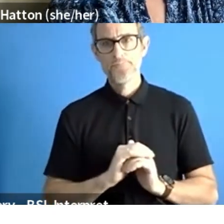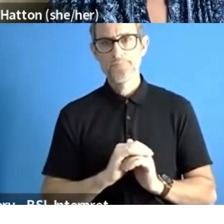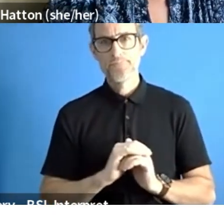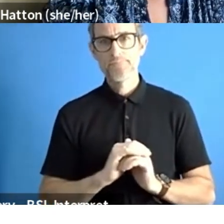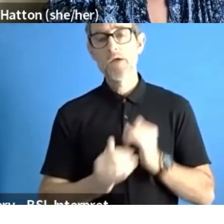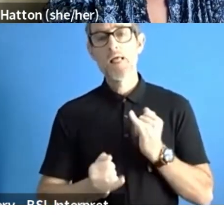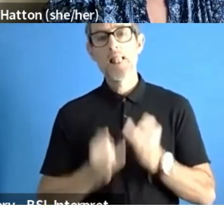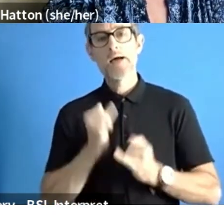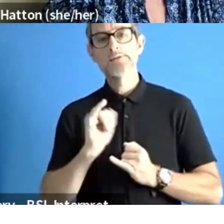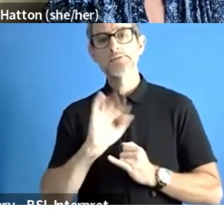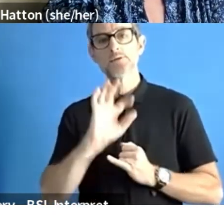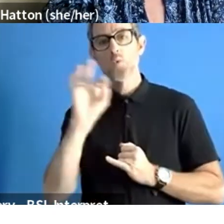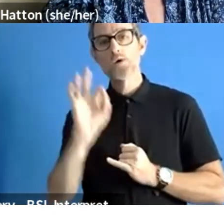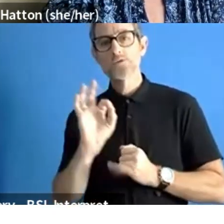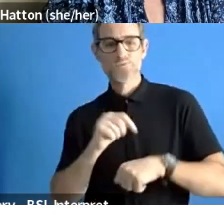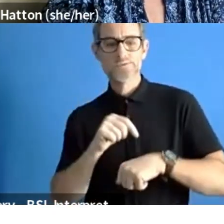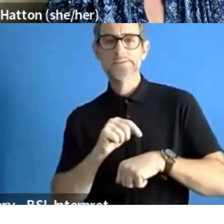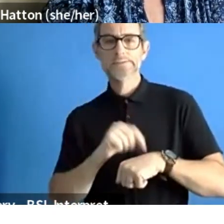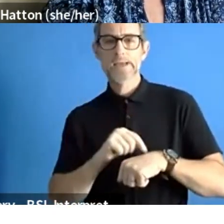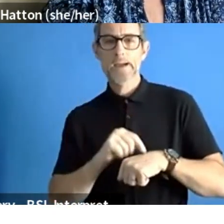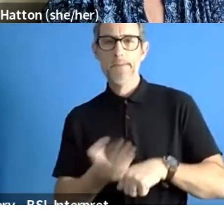And then the final question, because we're coming up to the end of